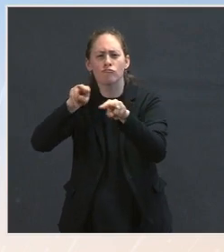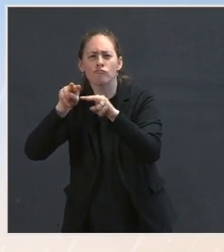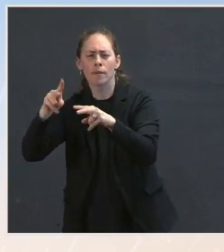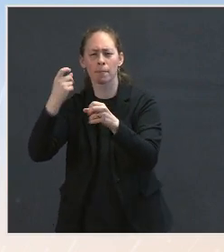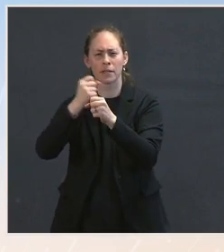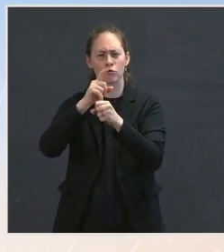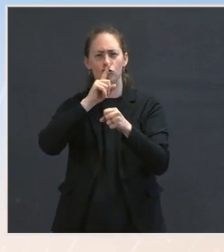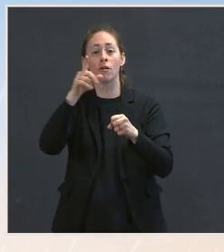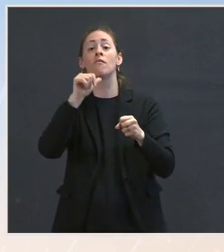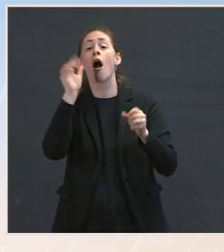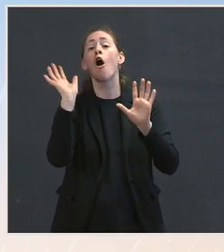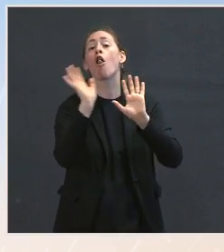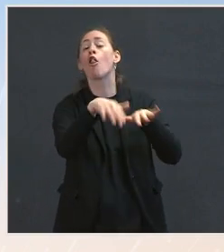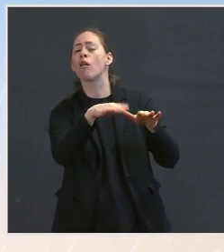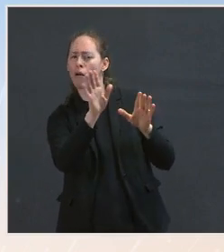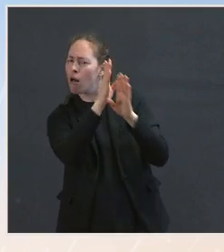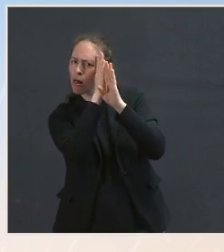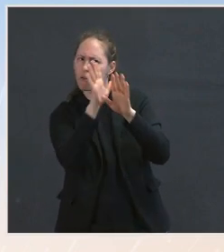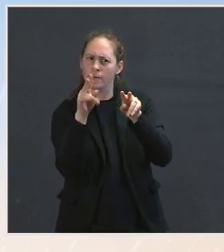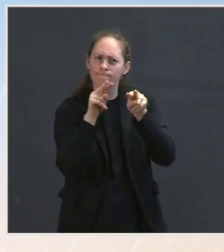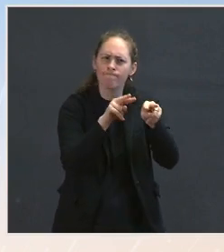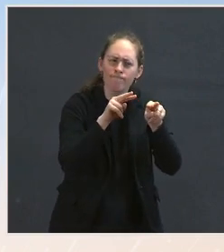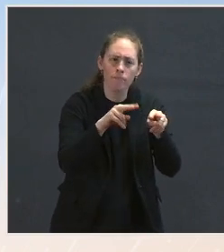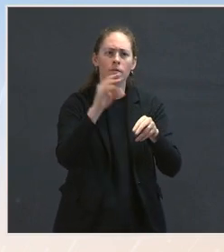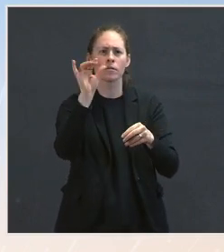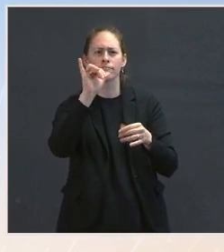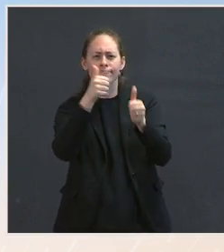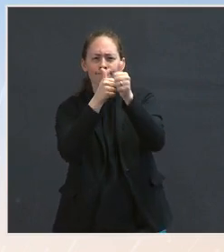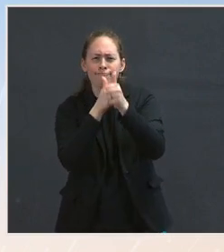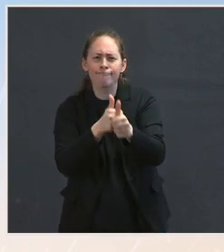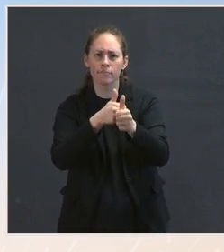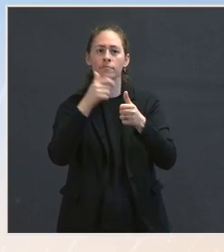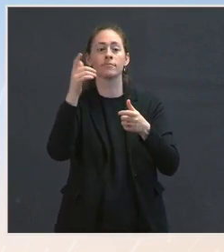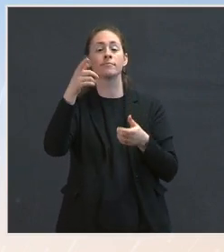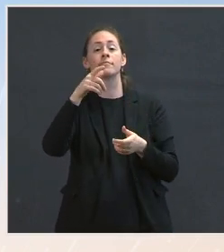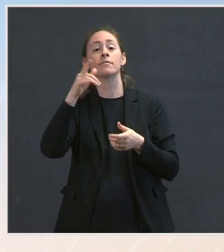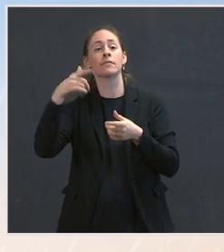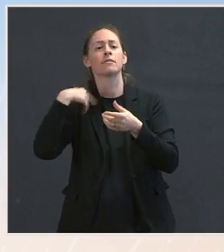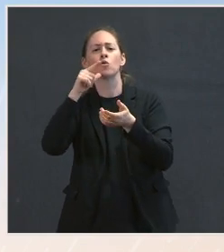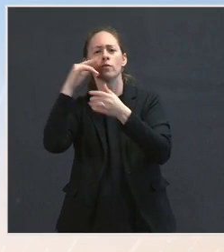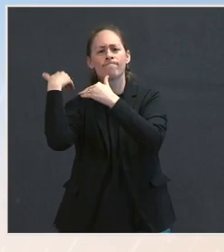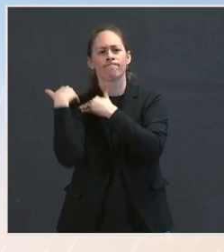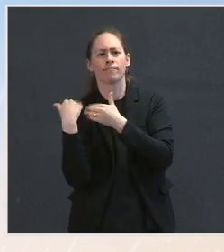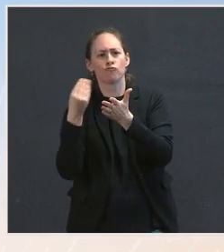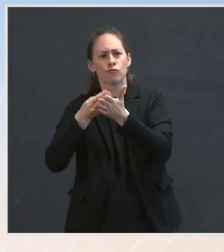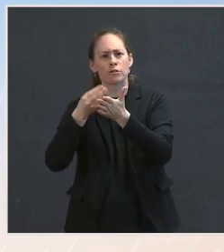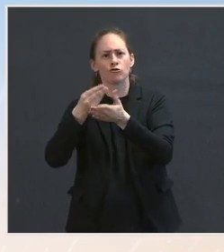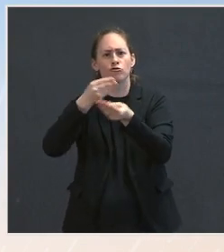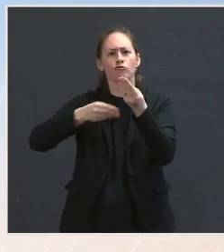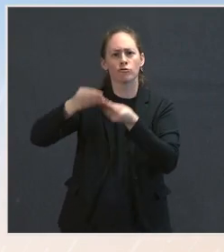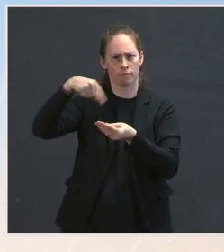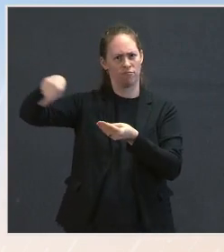also convened a meeting just a few weeks ago, but I would certainly send you to them on what their plans are for monitoring engagement or speaking to it.